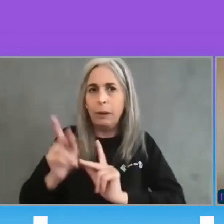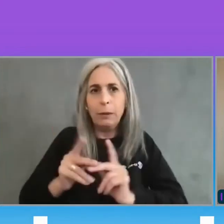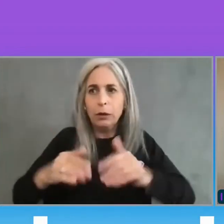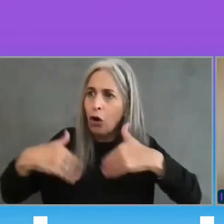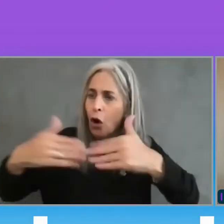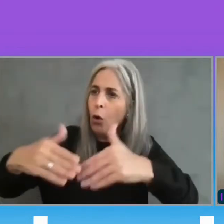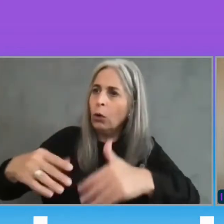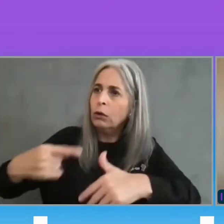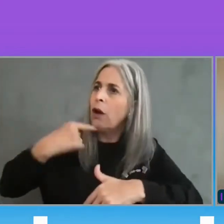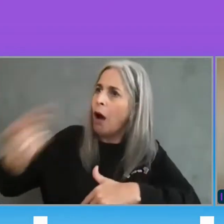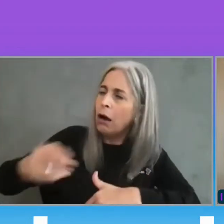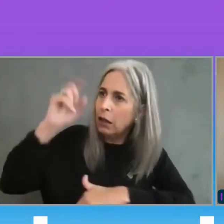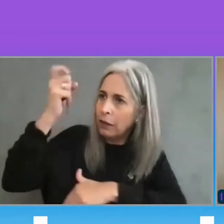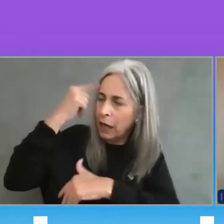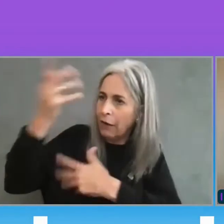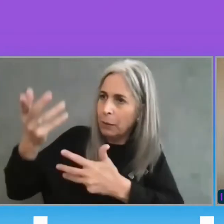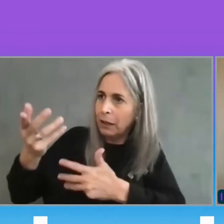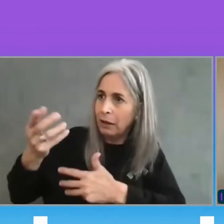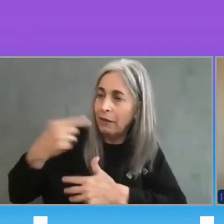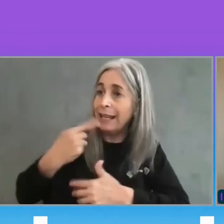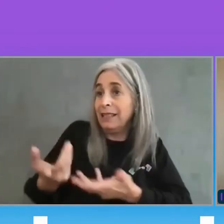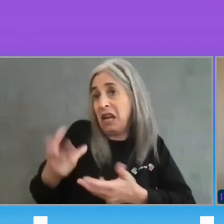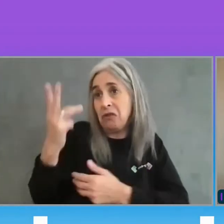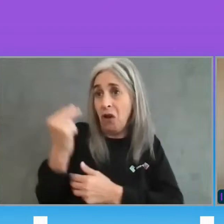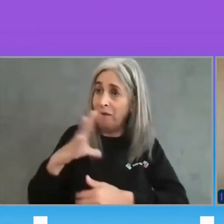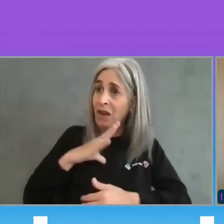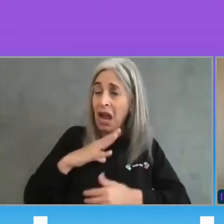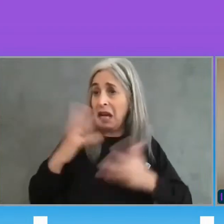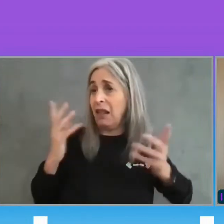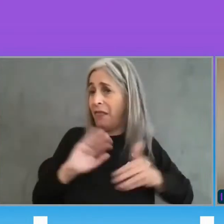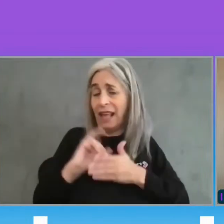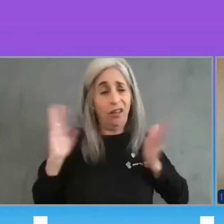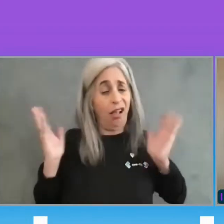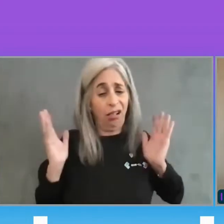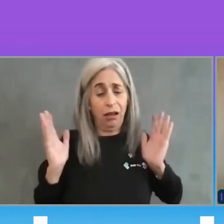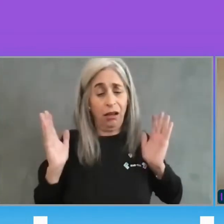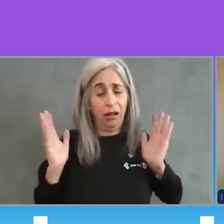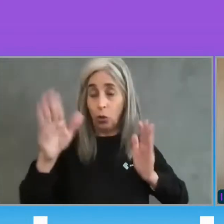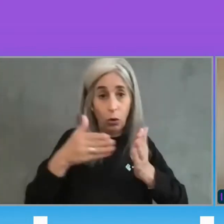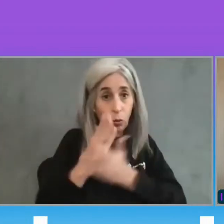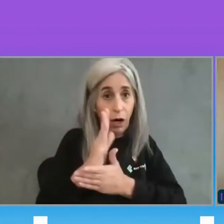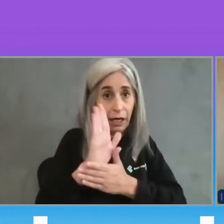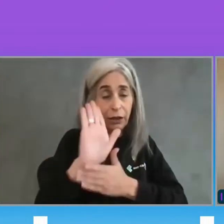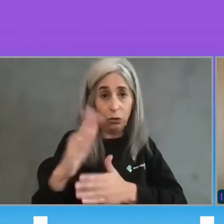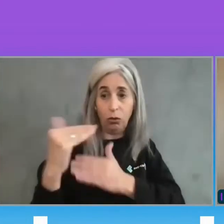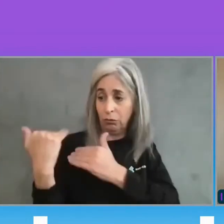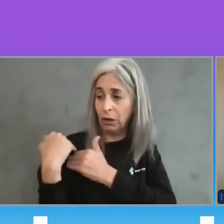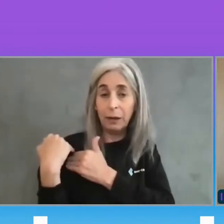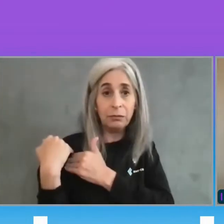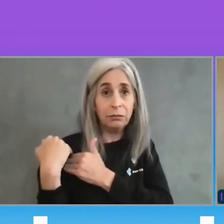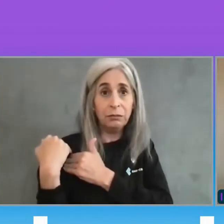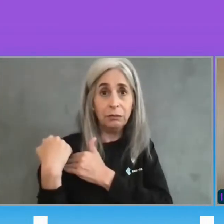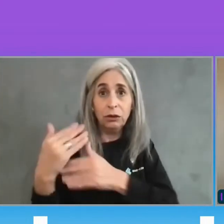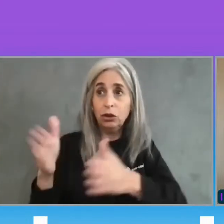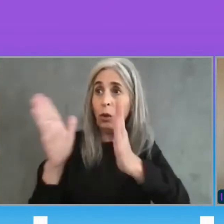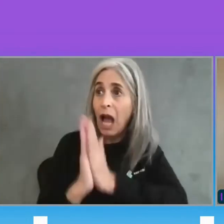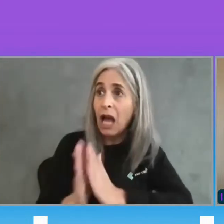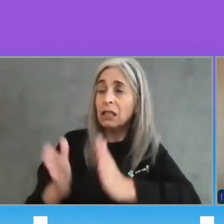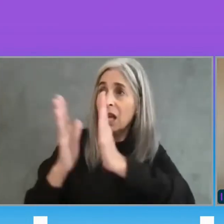be afraid to speak up to power. All they can do is say, no. You have the right and the